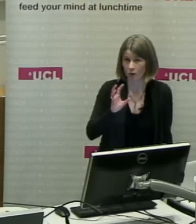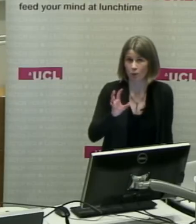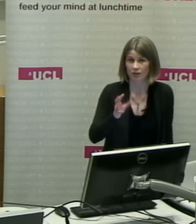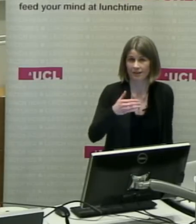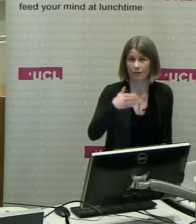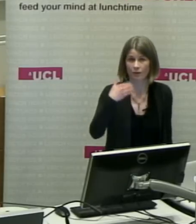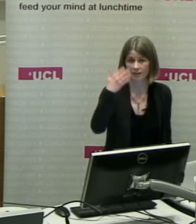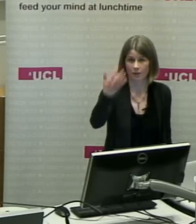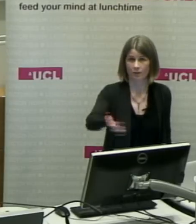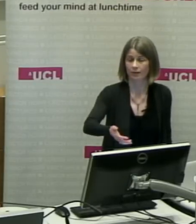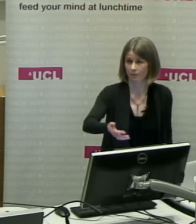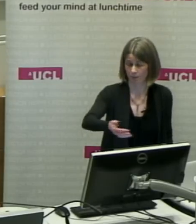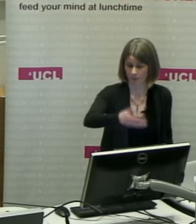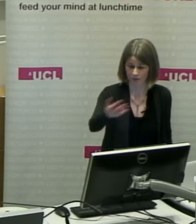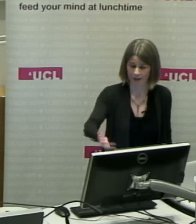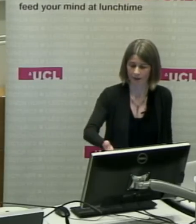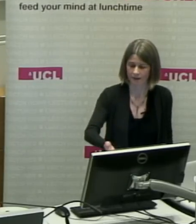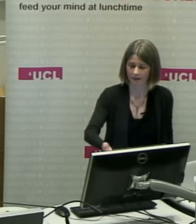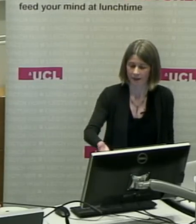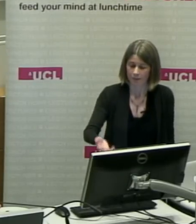and often it's the way people think about it,